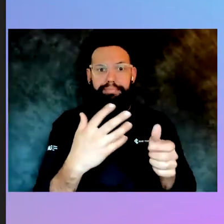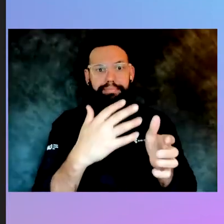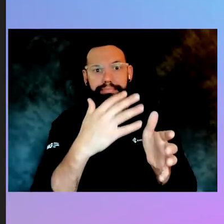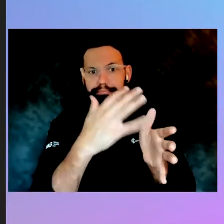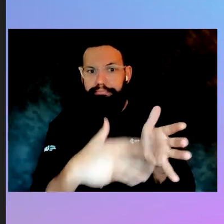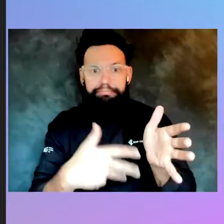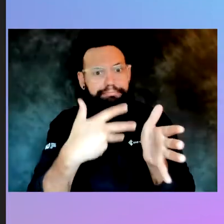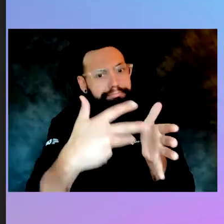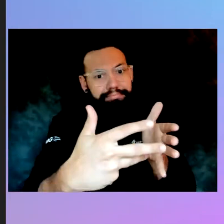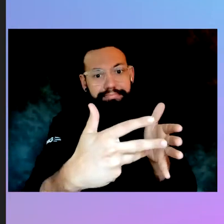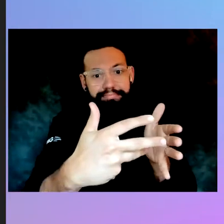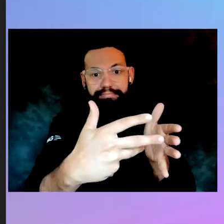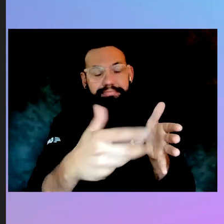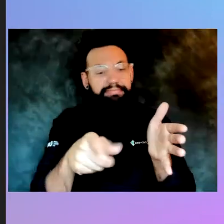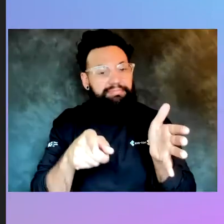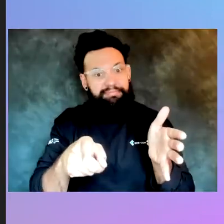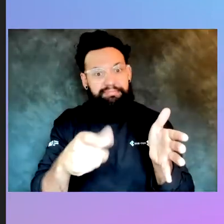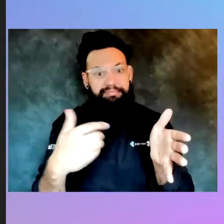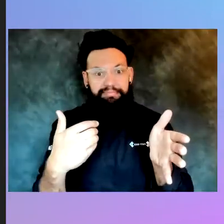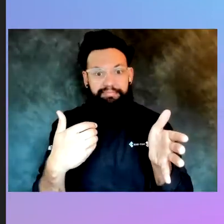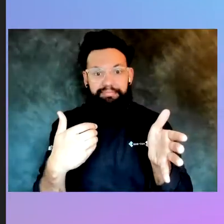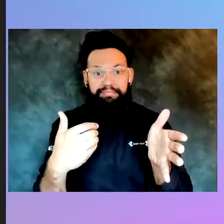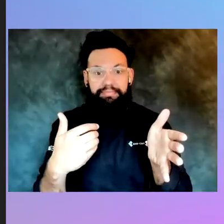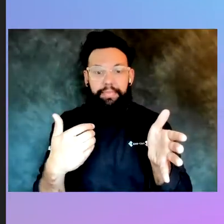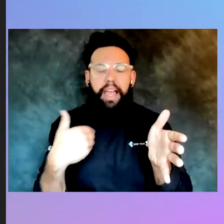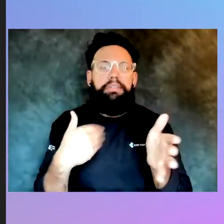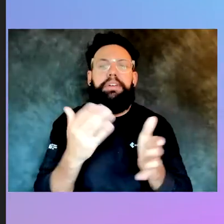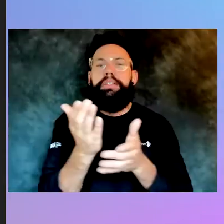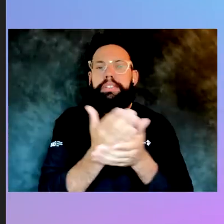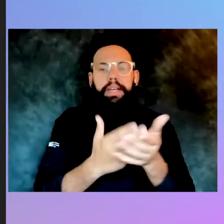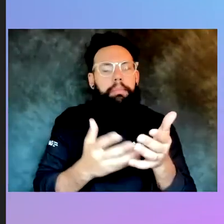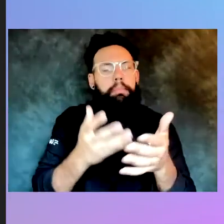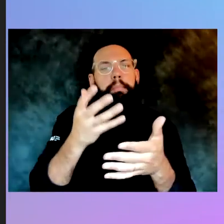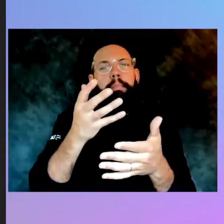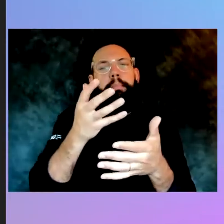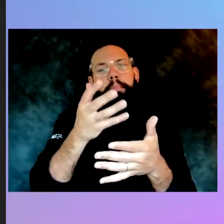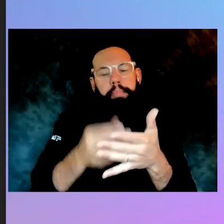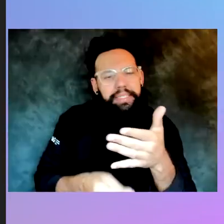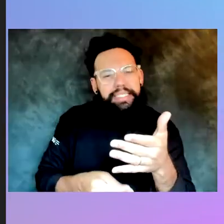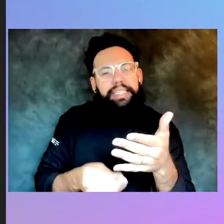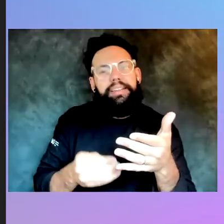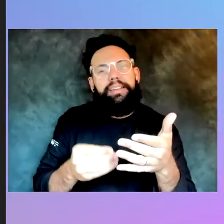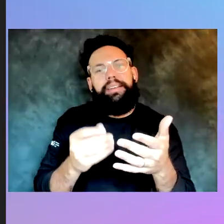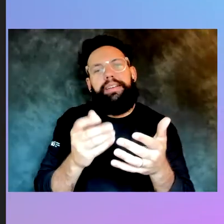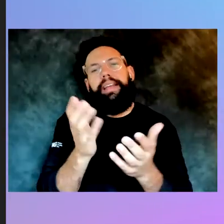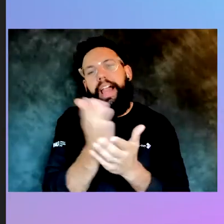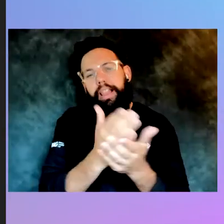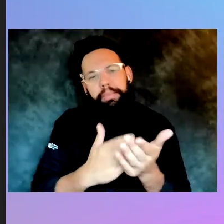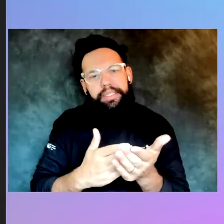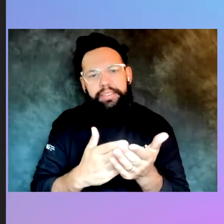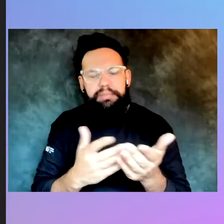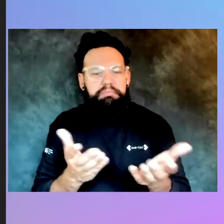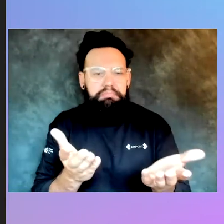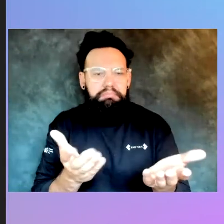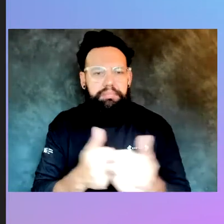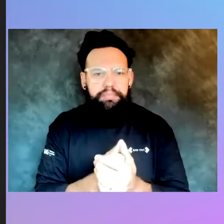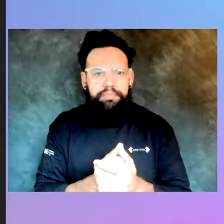basic table with some missing elements, like a tbody element.